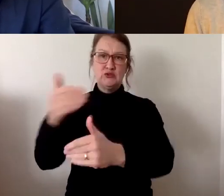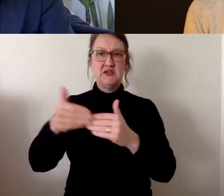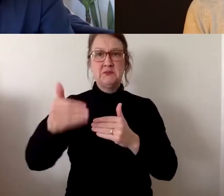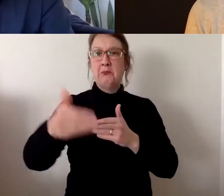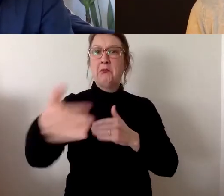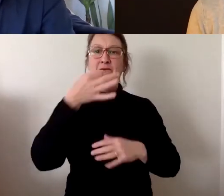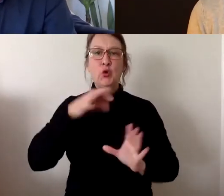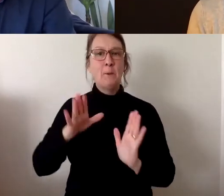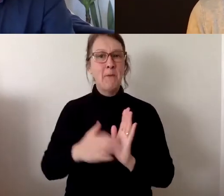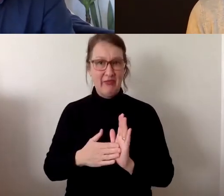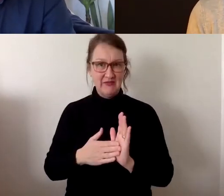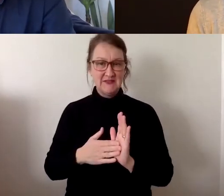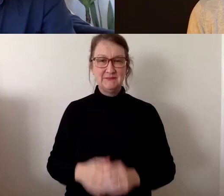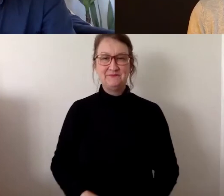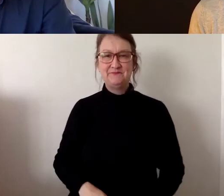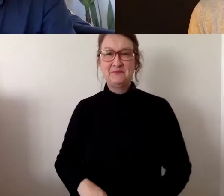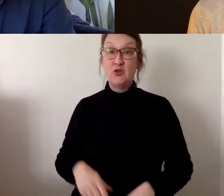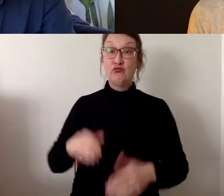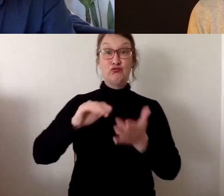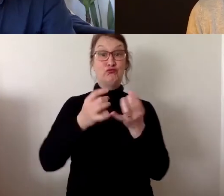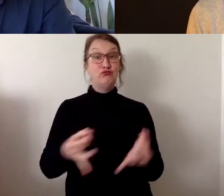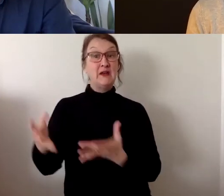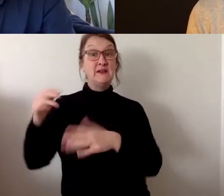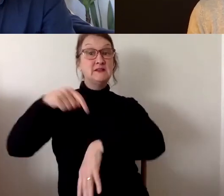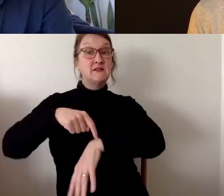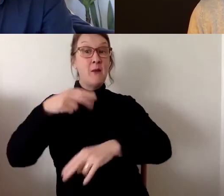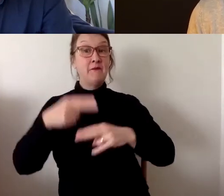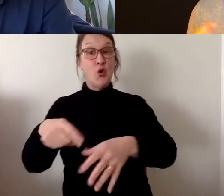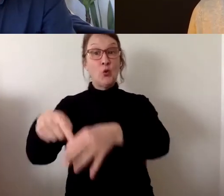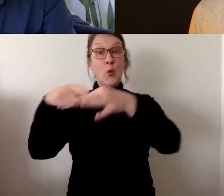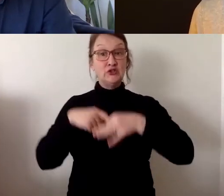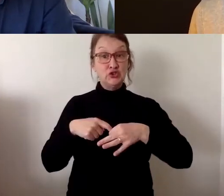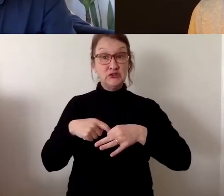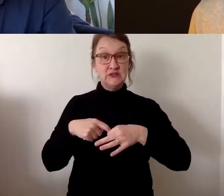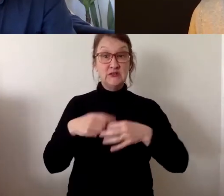There's a couple of ones that have already come through, but if anyone else has questions,